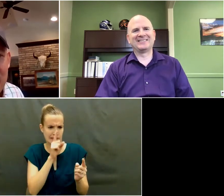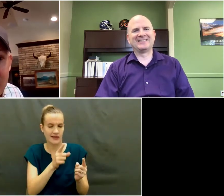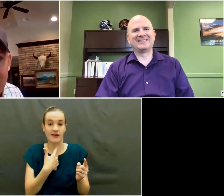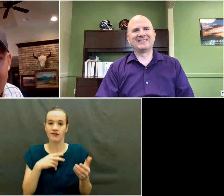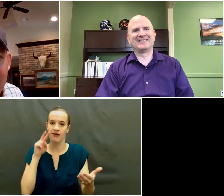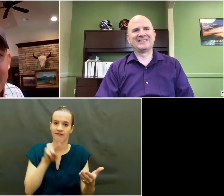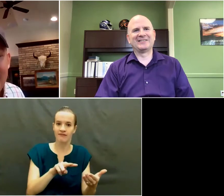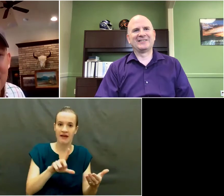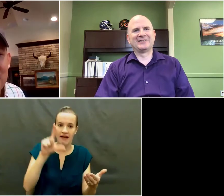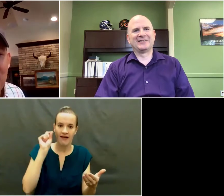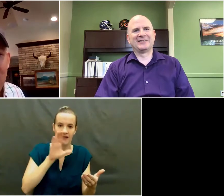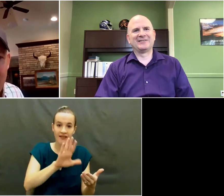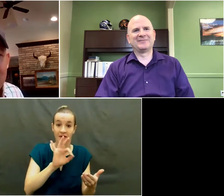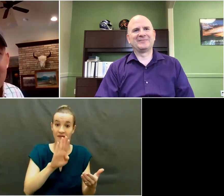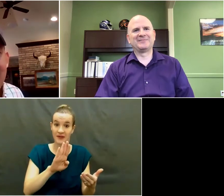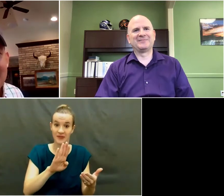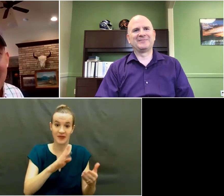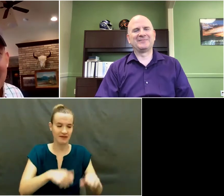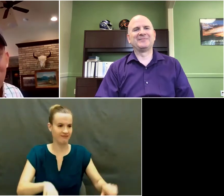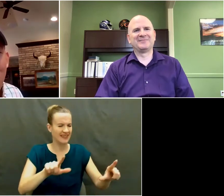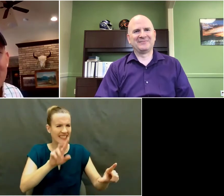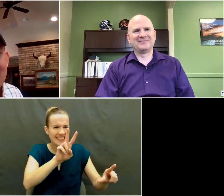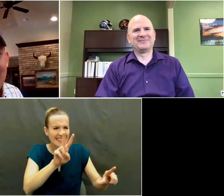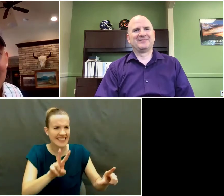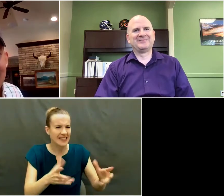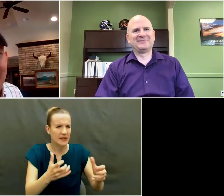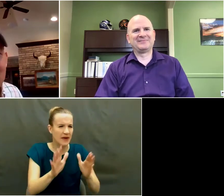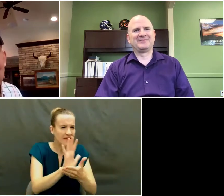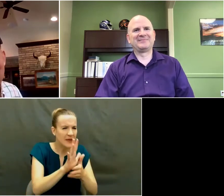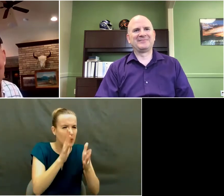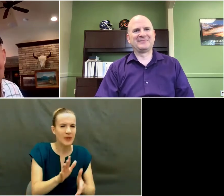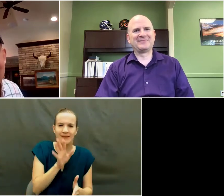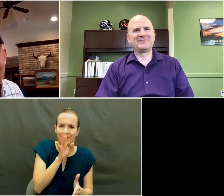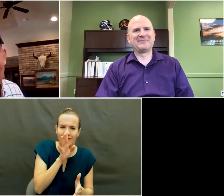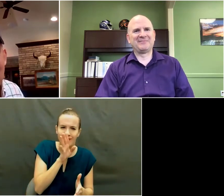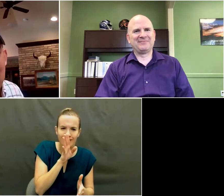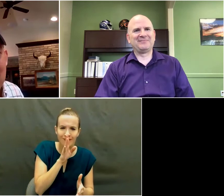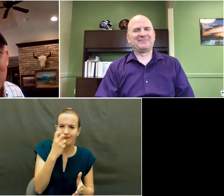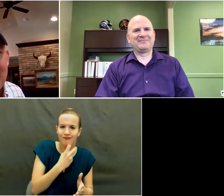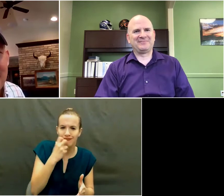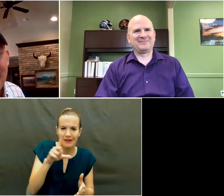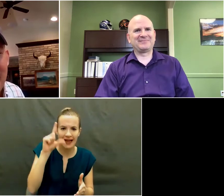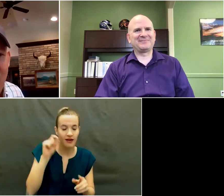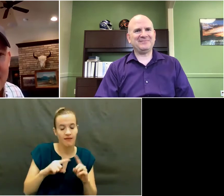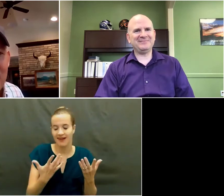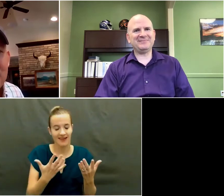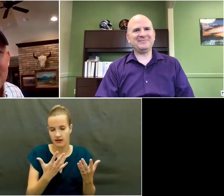video down of someone pronouncing Gallaudet and of course, none of the videos have audio really